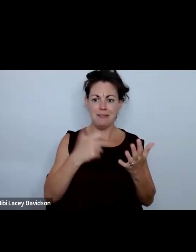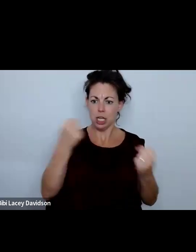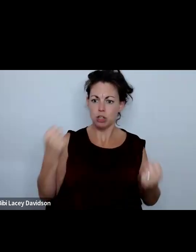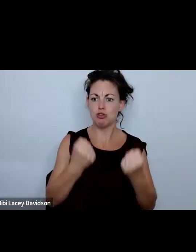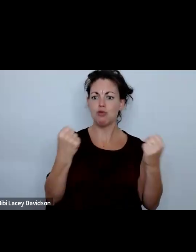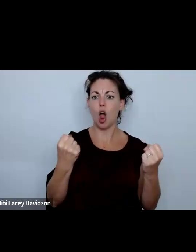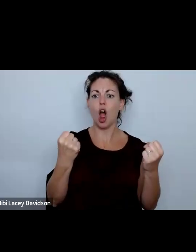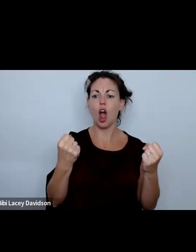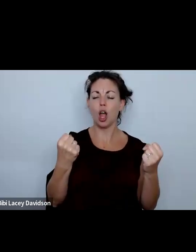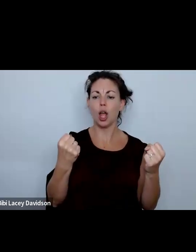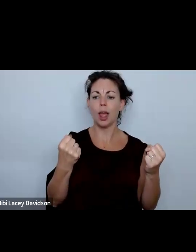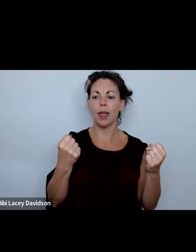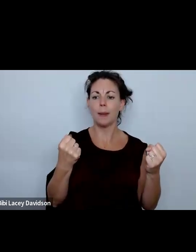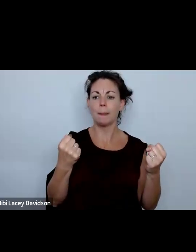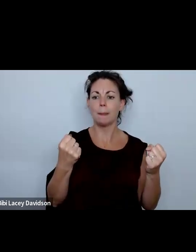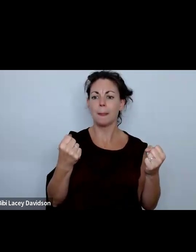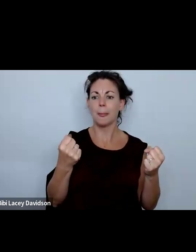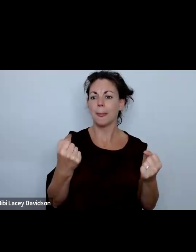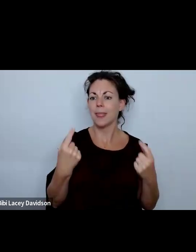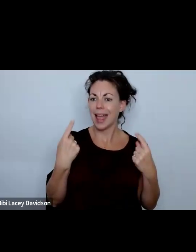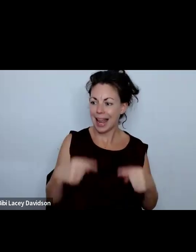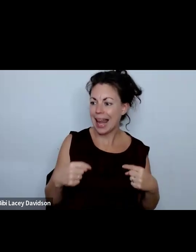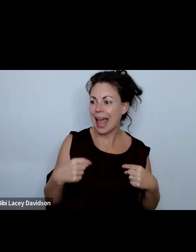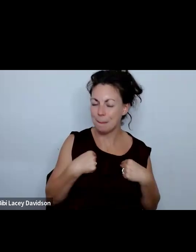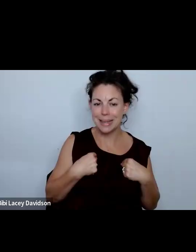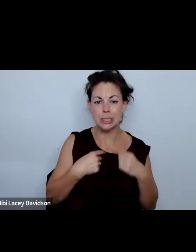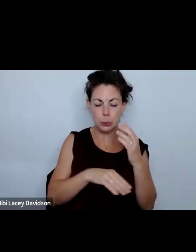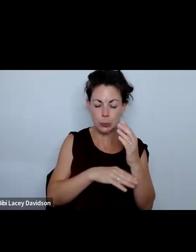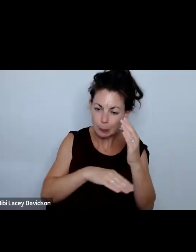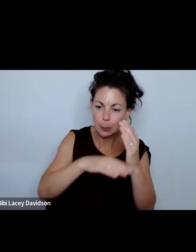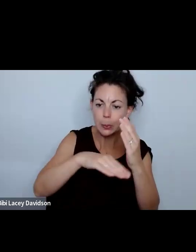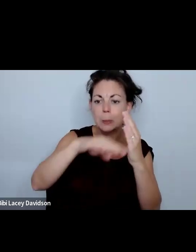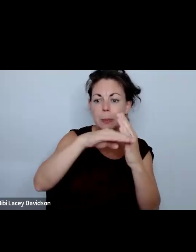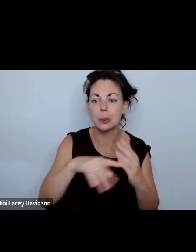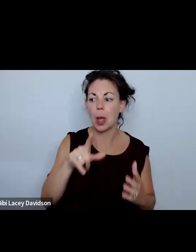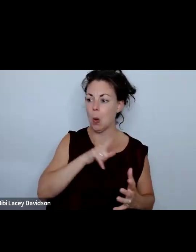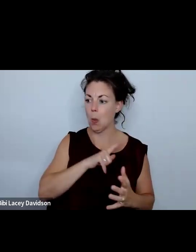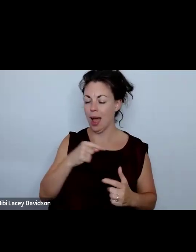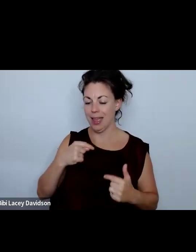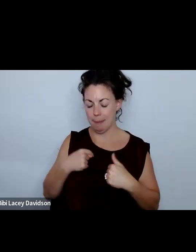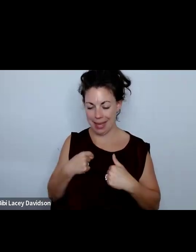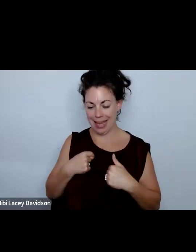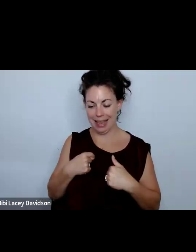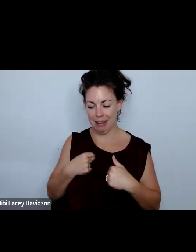And I met really amazing people not at university only but also by getting involved with